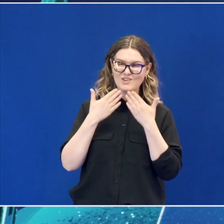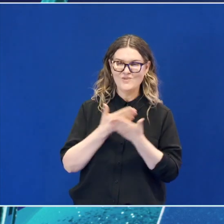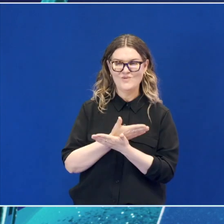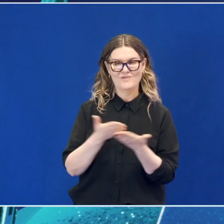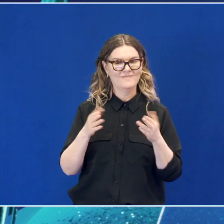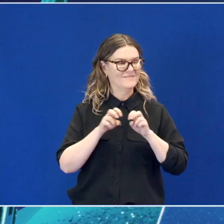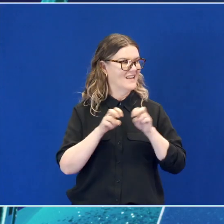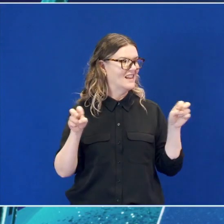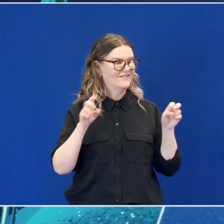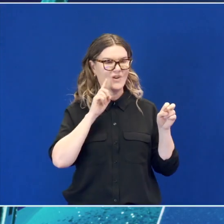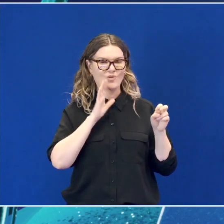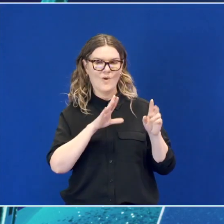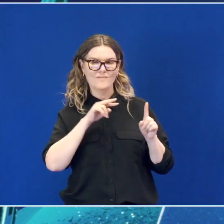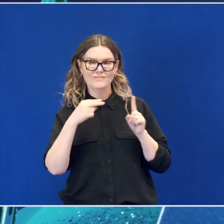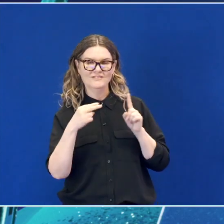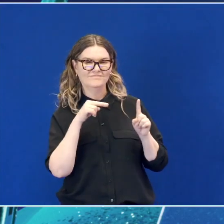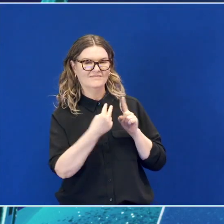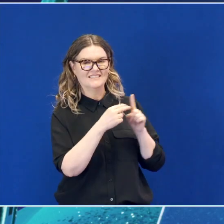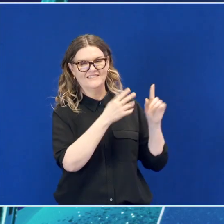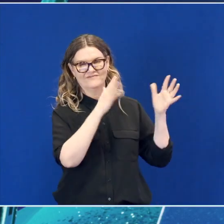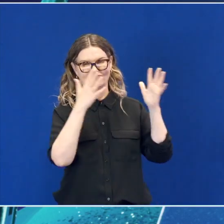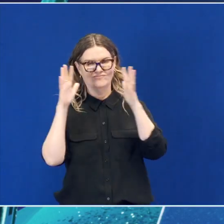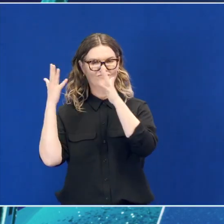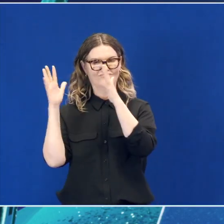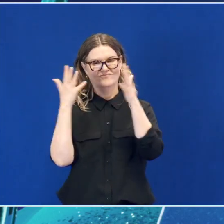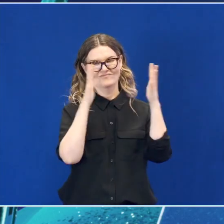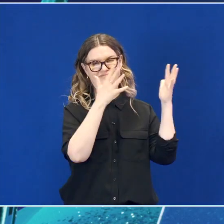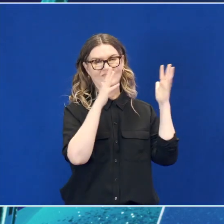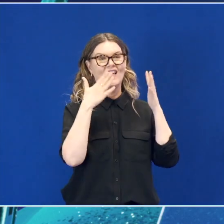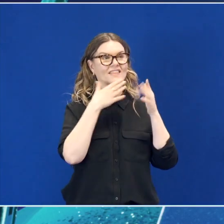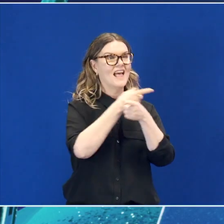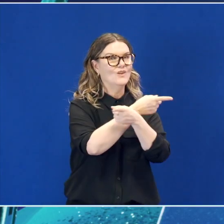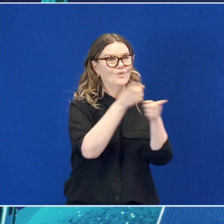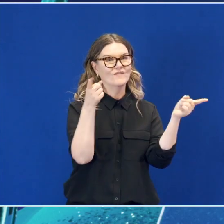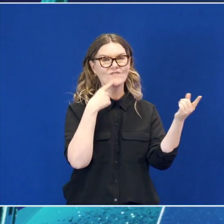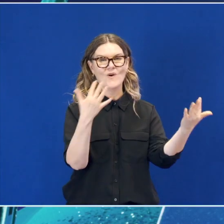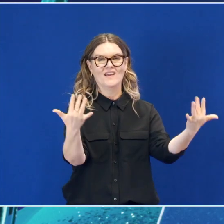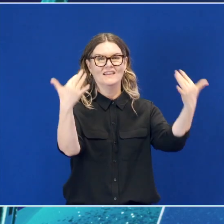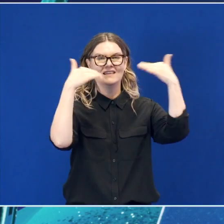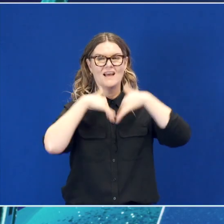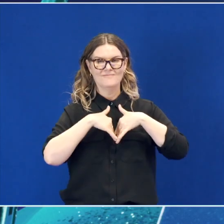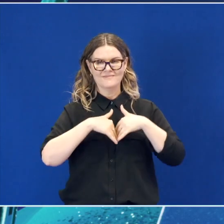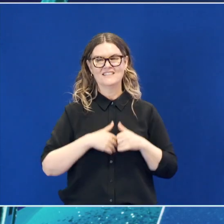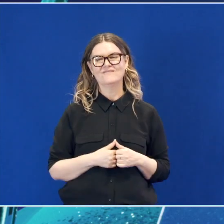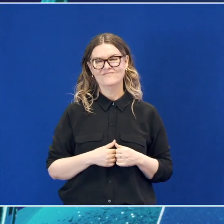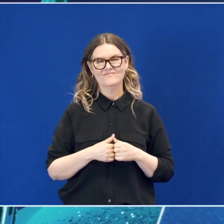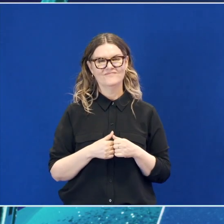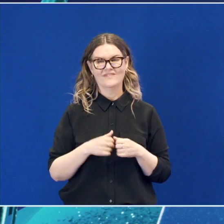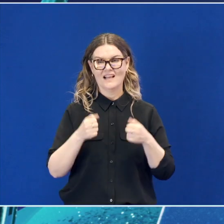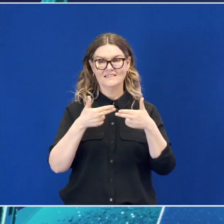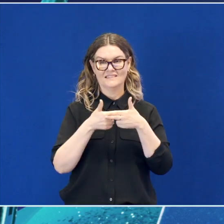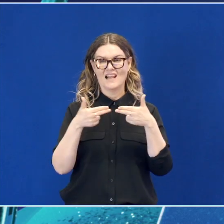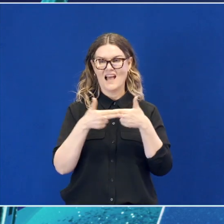And I want to thank all of you for coming as well. If you don't mind taking a moment and sharing your feedback on this session, we would absolutely appreciate